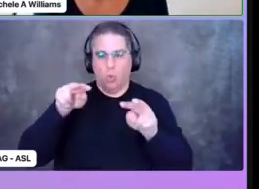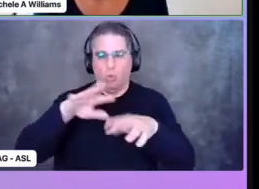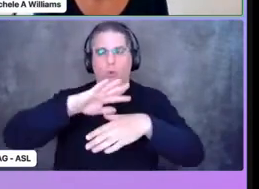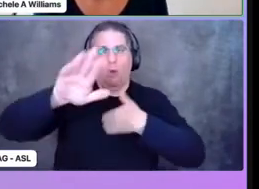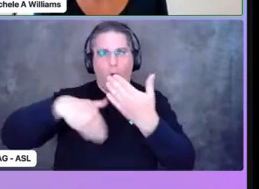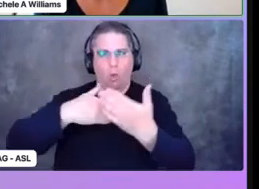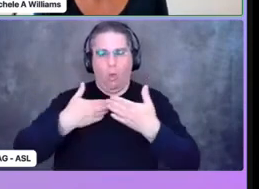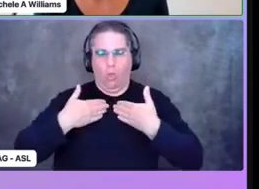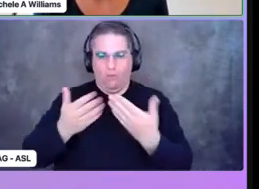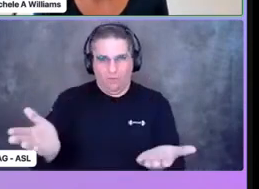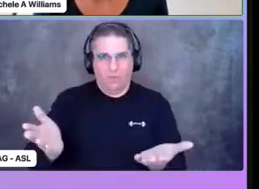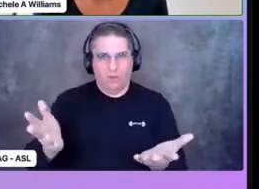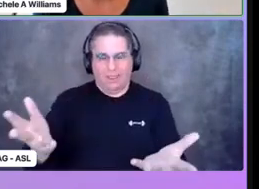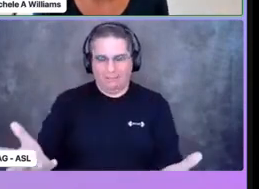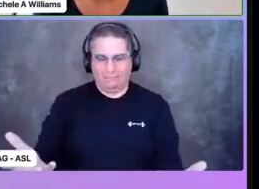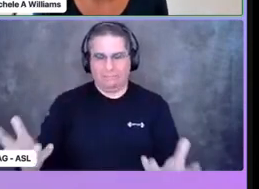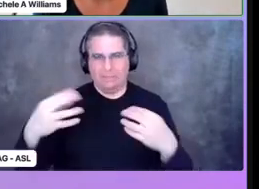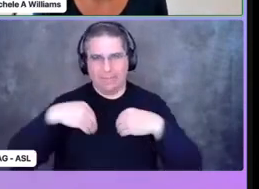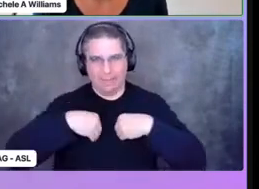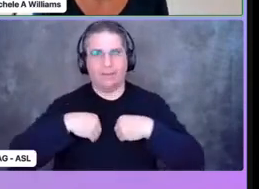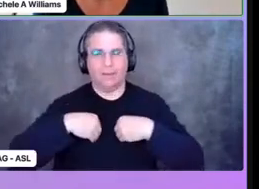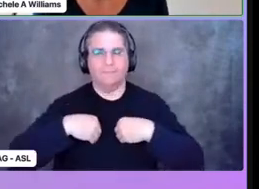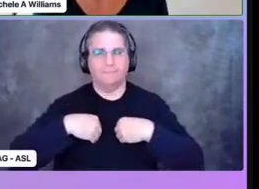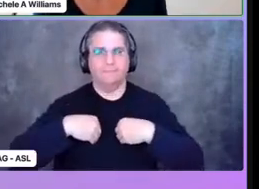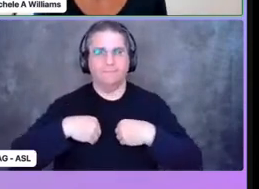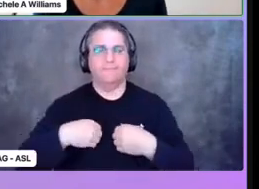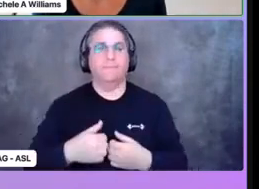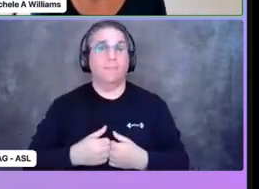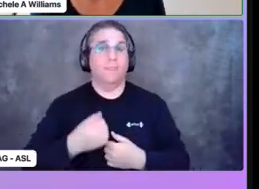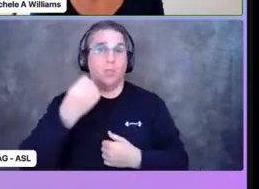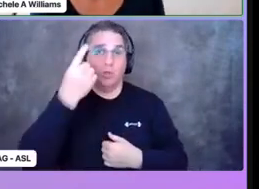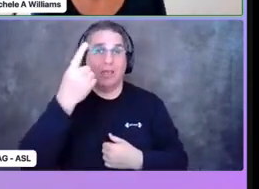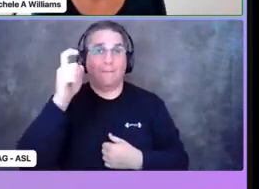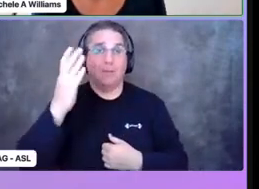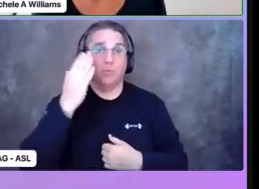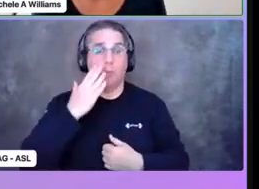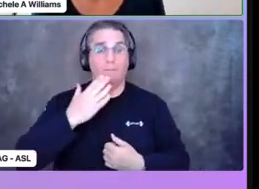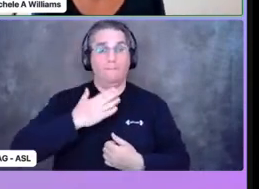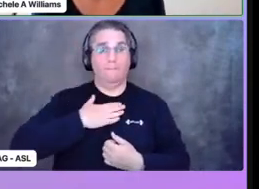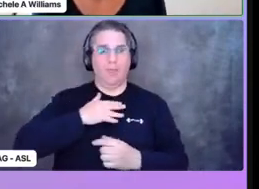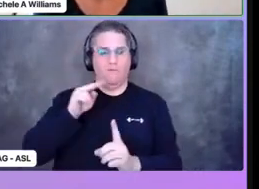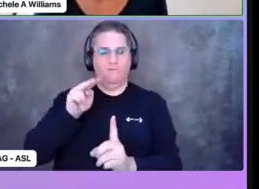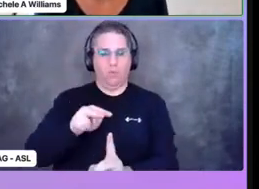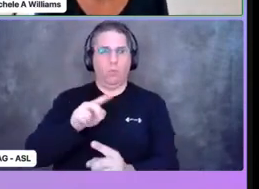ideas. But doing research requires being as neutral as